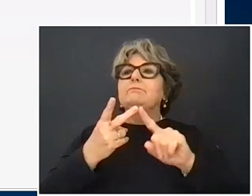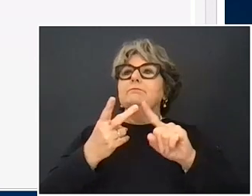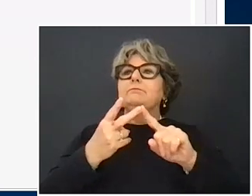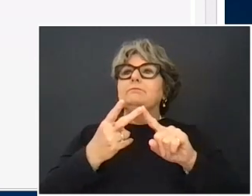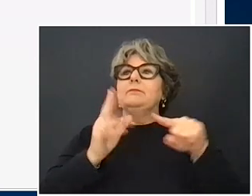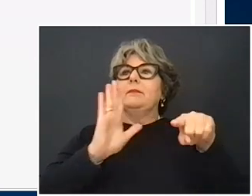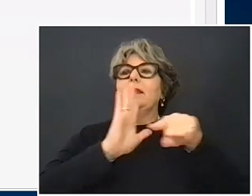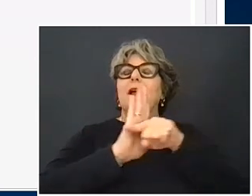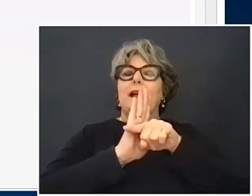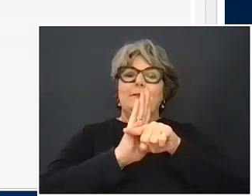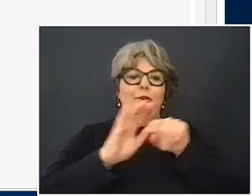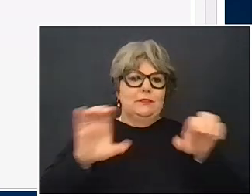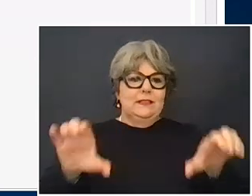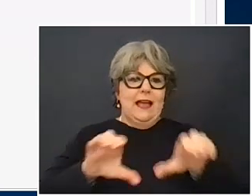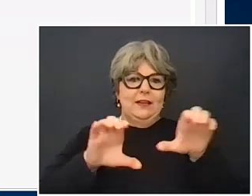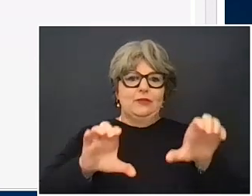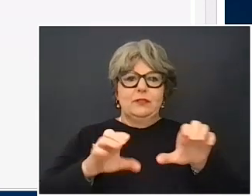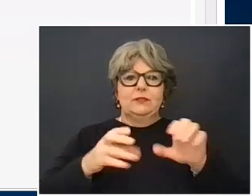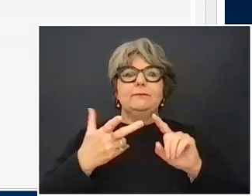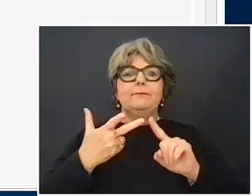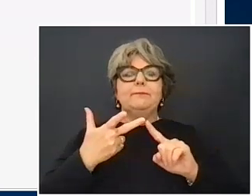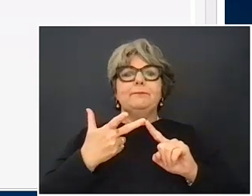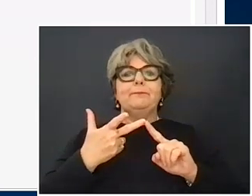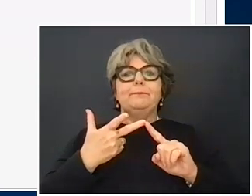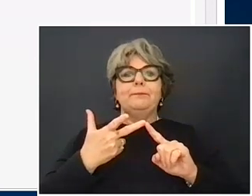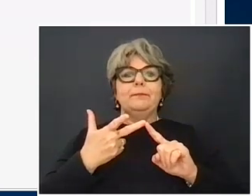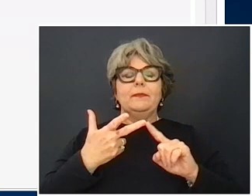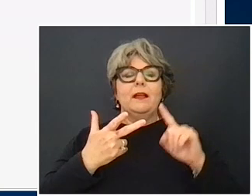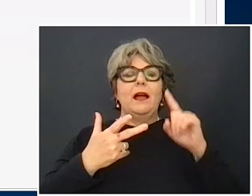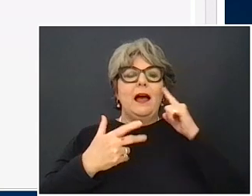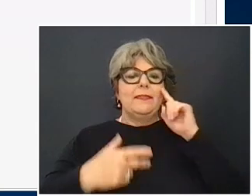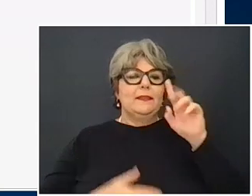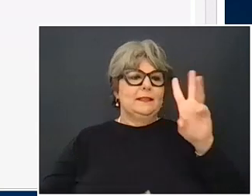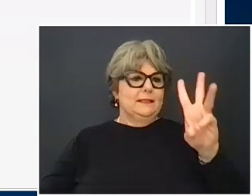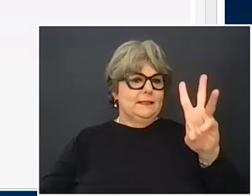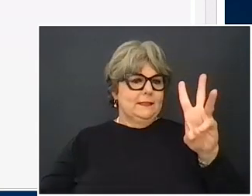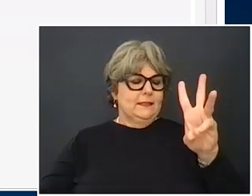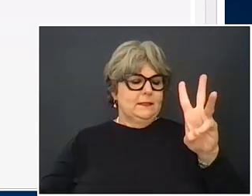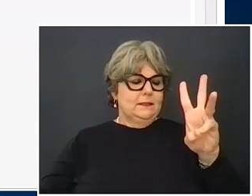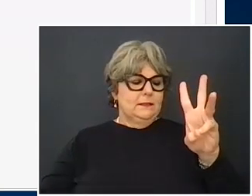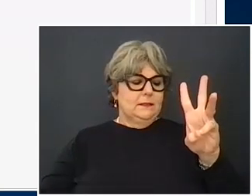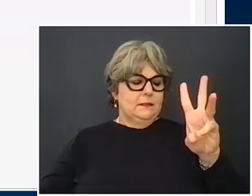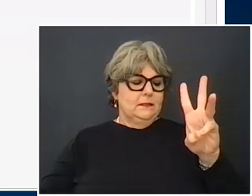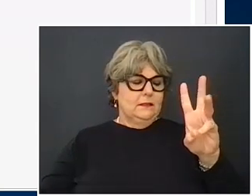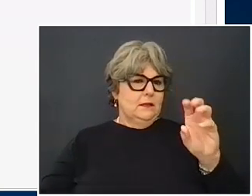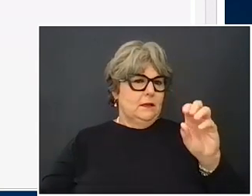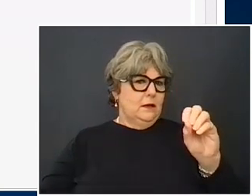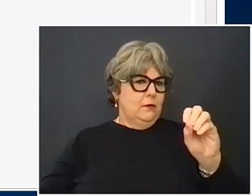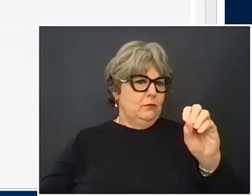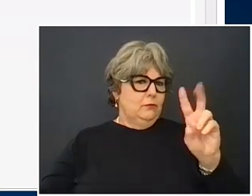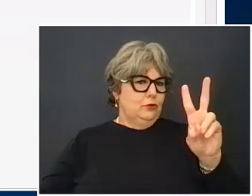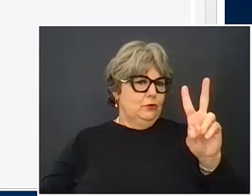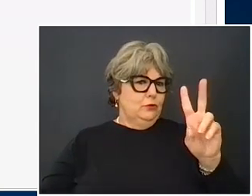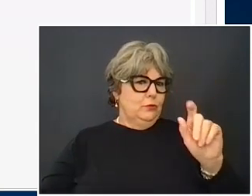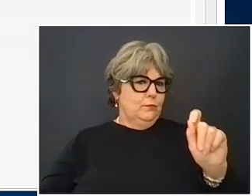action. And I think that is in 602.20 (b)